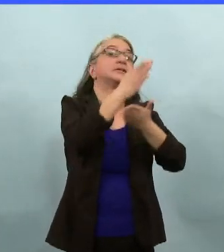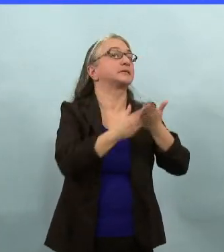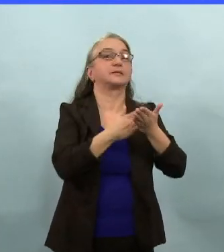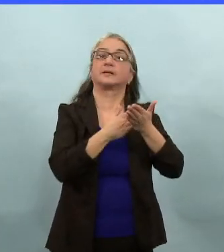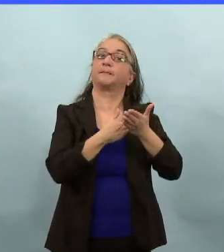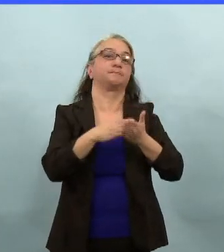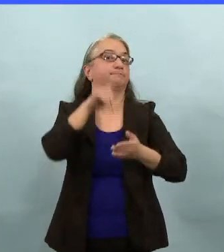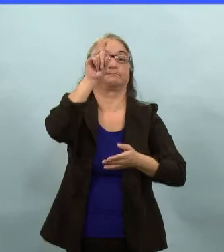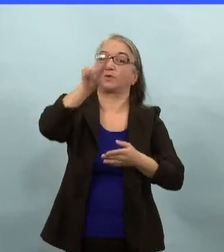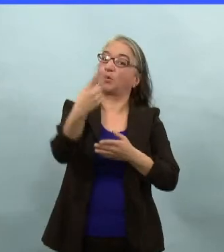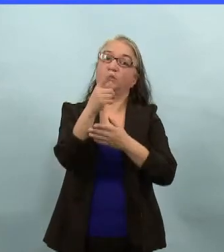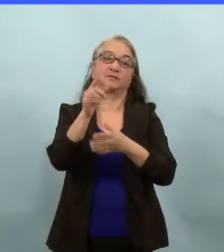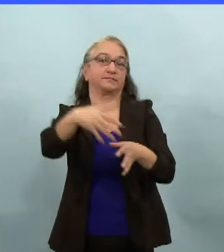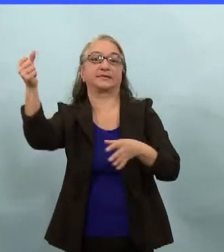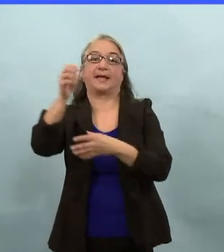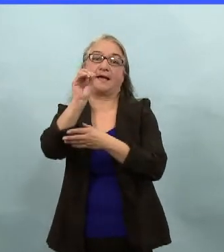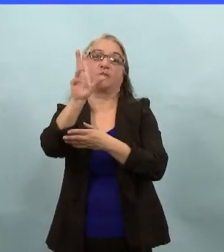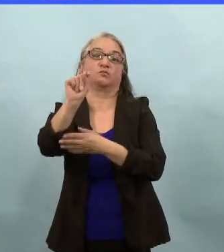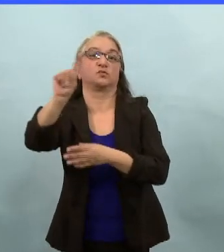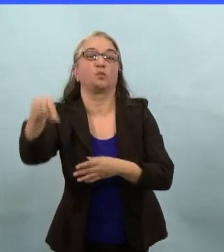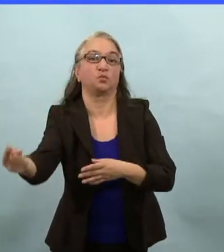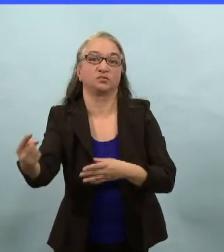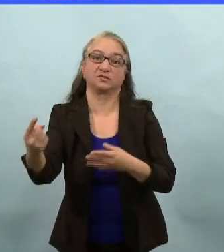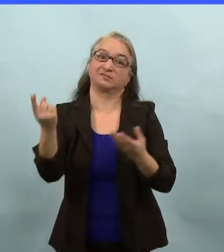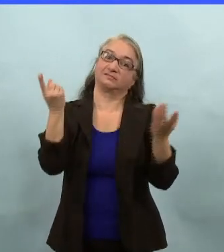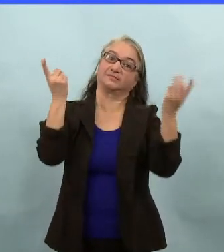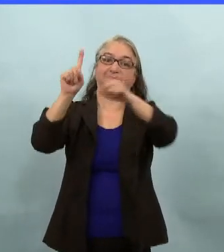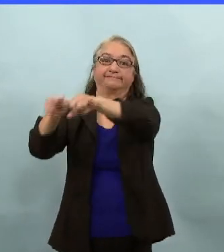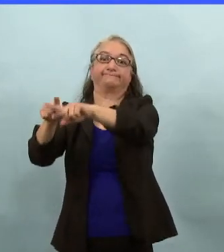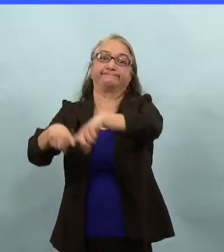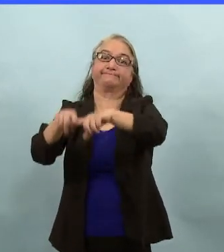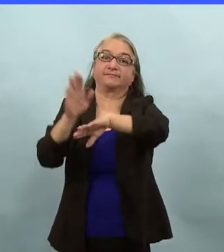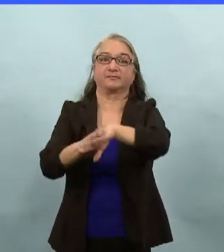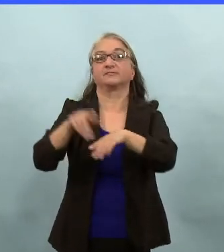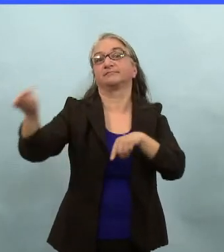to do is to support those sectors and support each other through this very difficult time